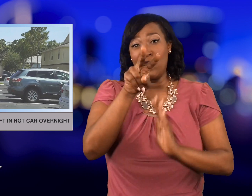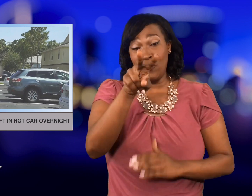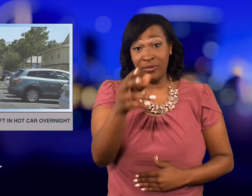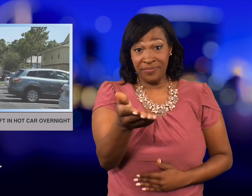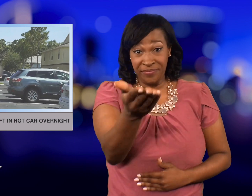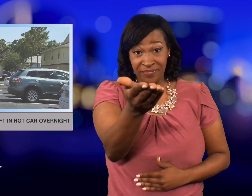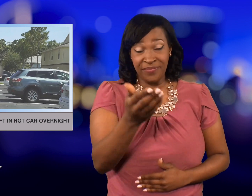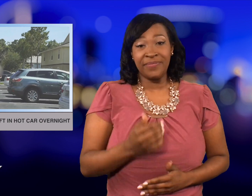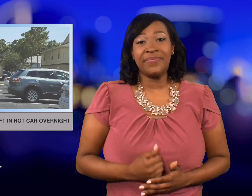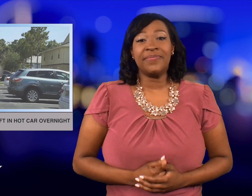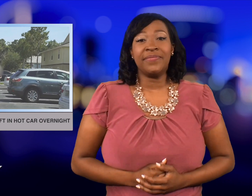Take a look.